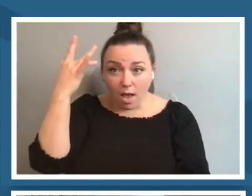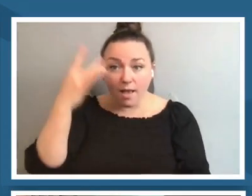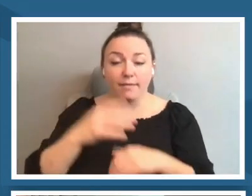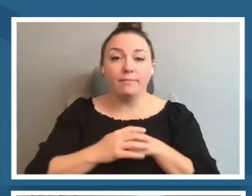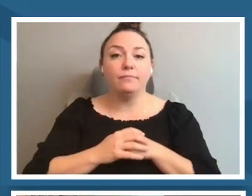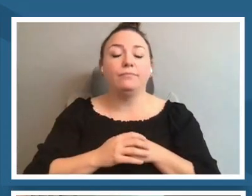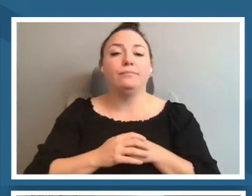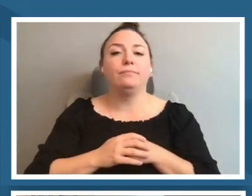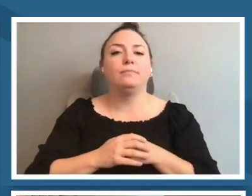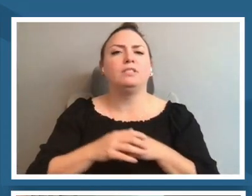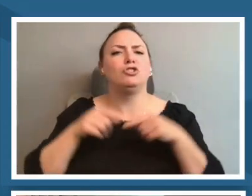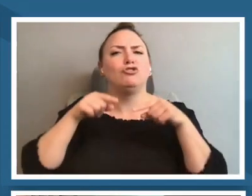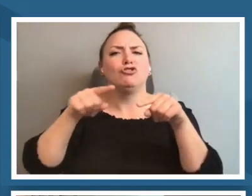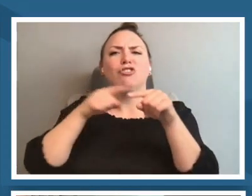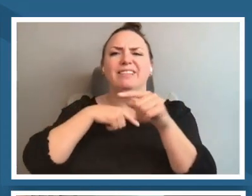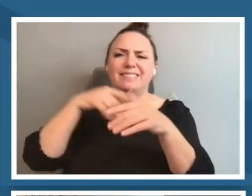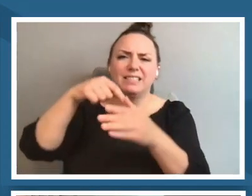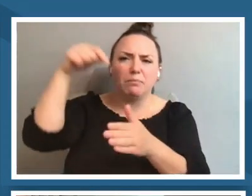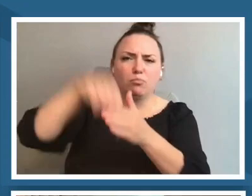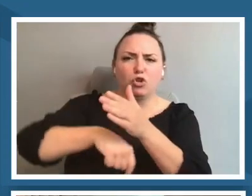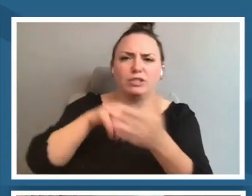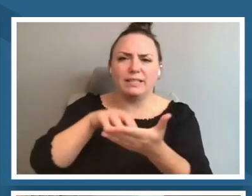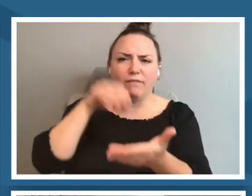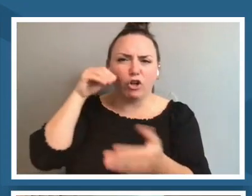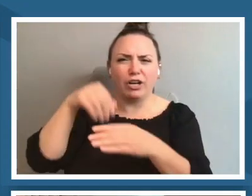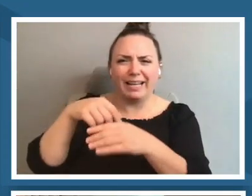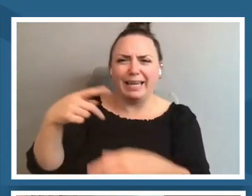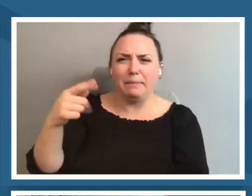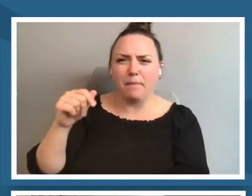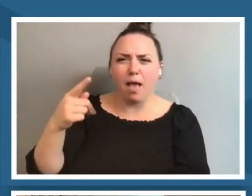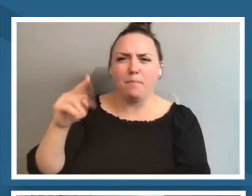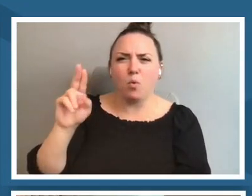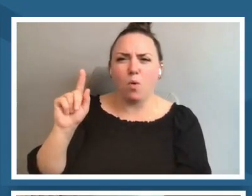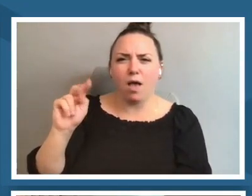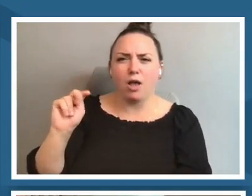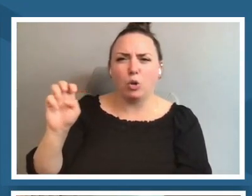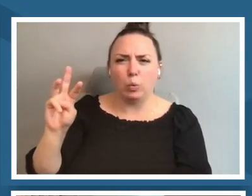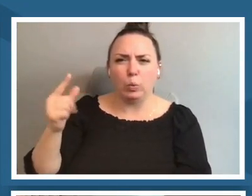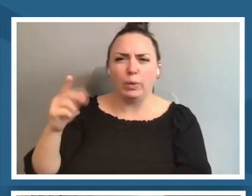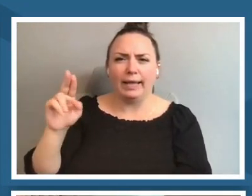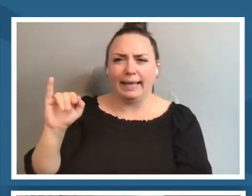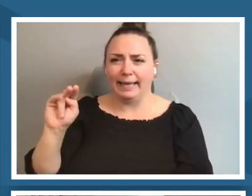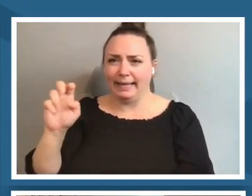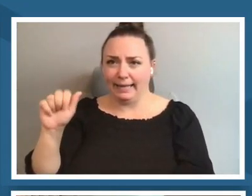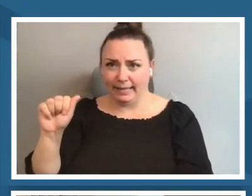in papua new guinea that i really began